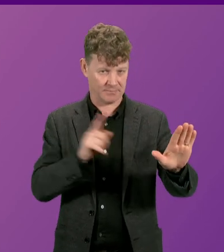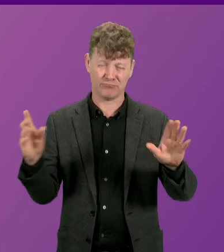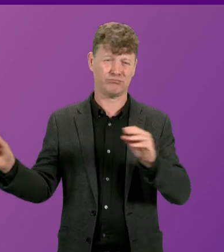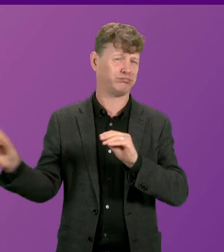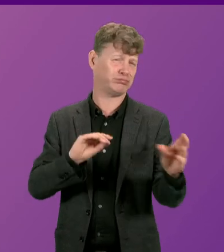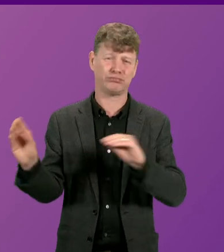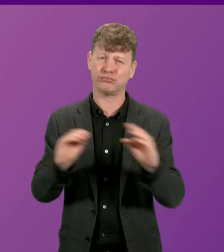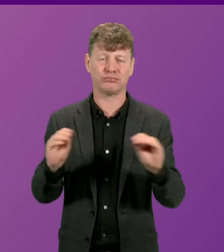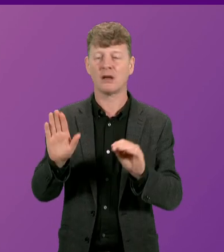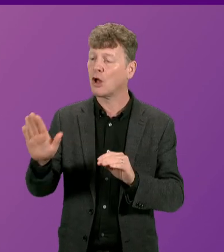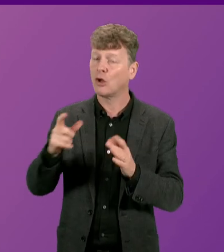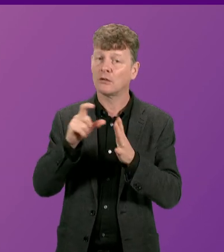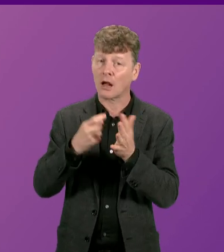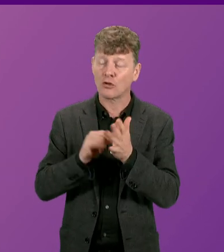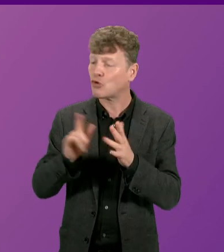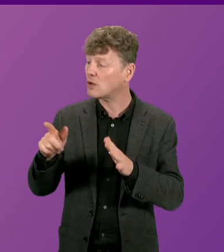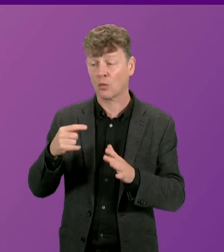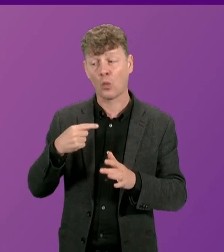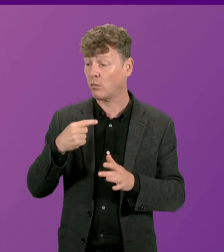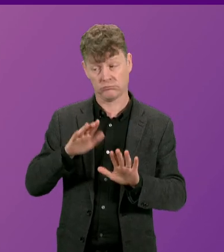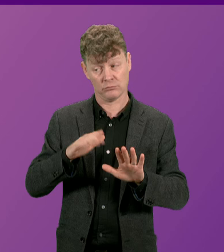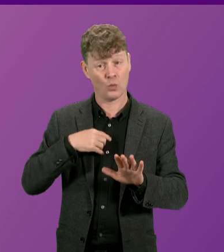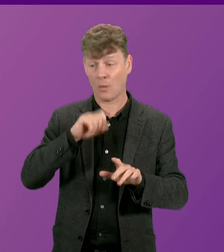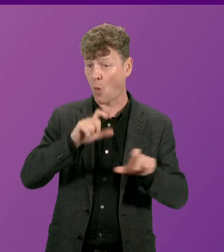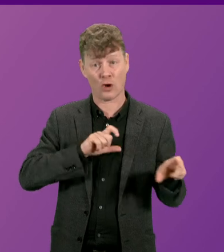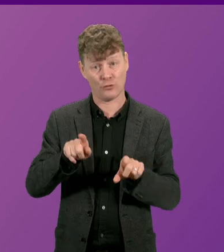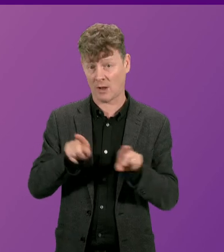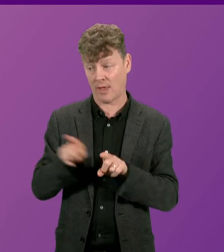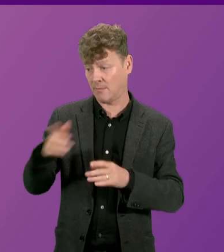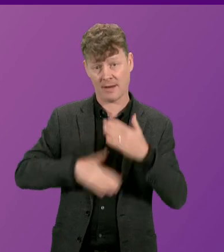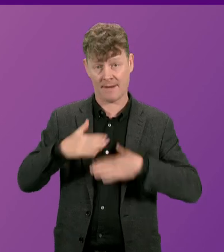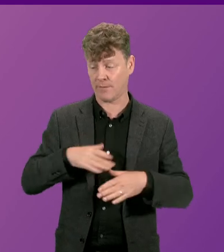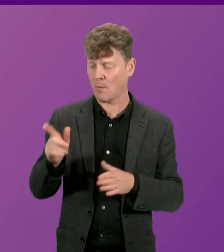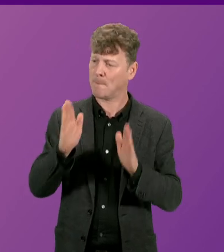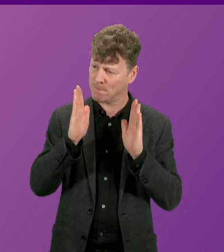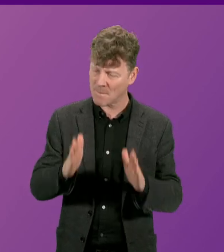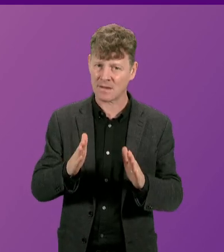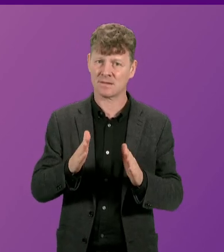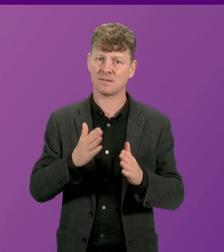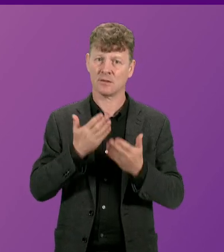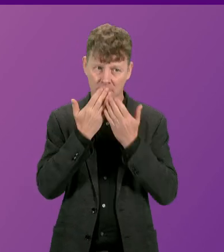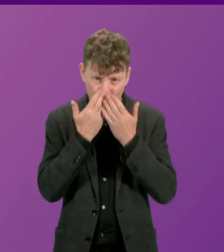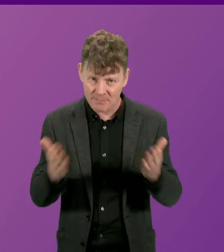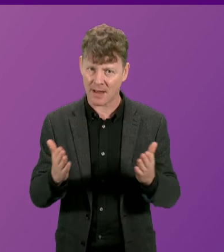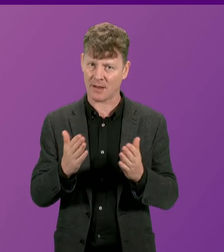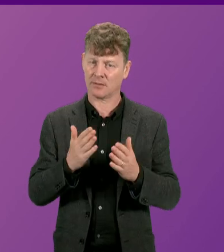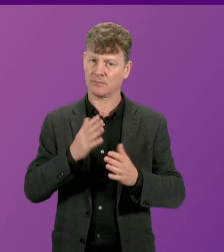Mr Ross, we will not continue in such a manner. We must conduct our business in a courteous and respectful manner.